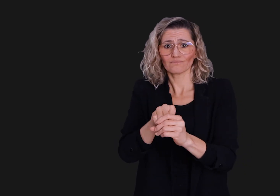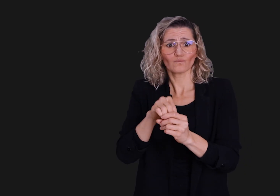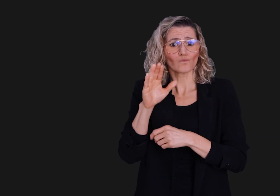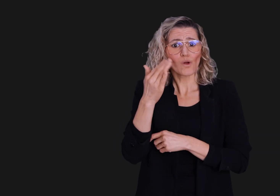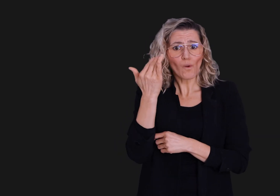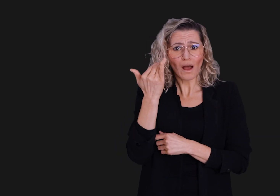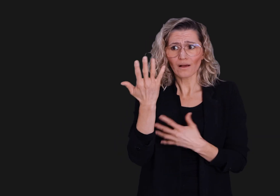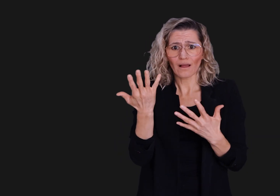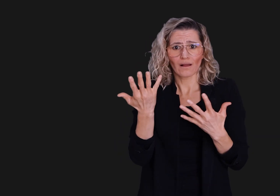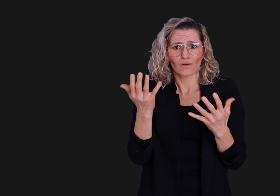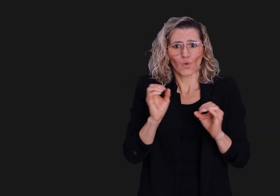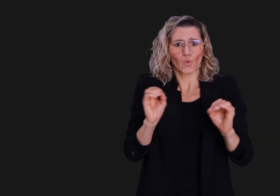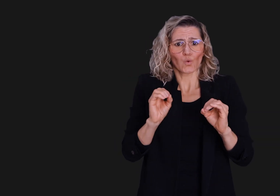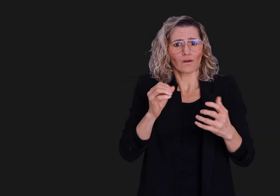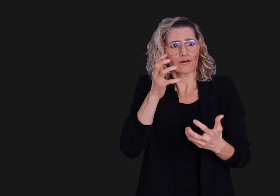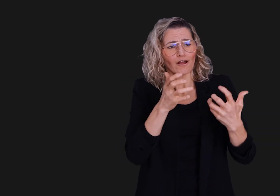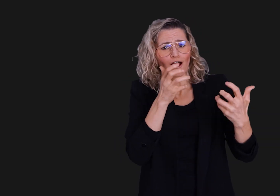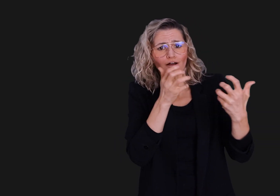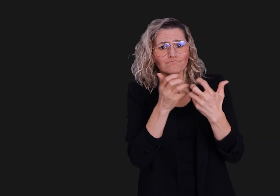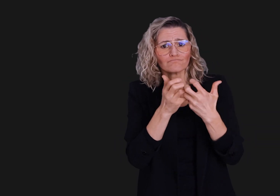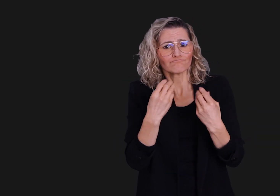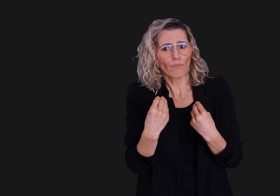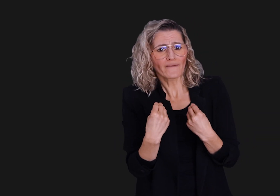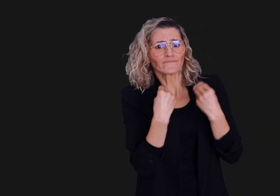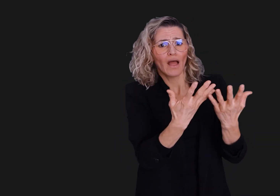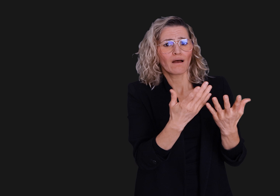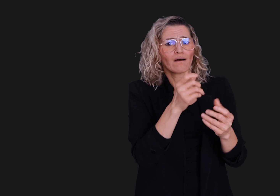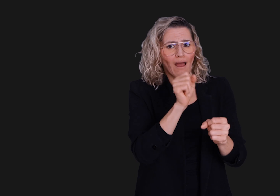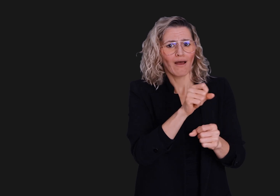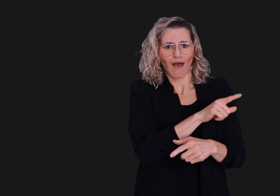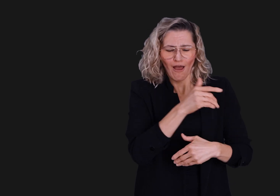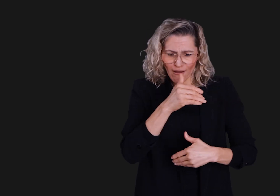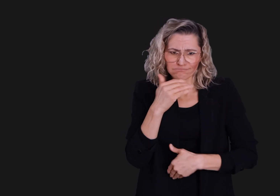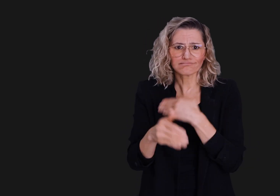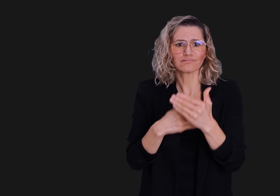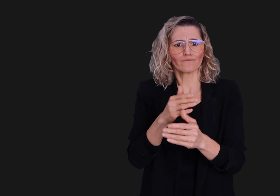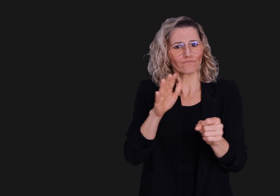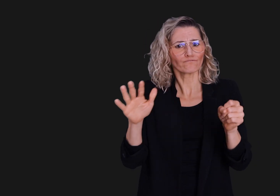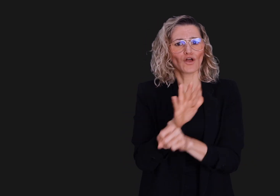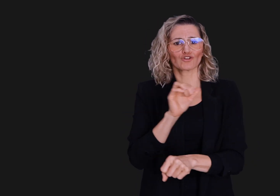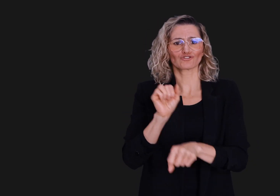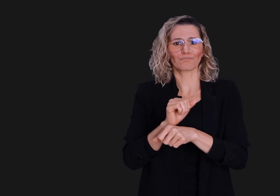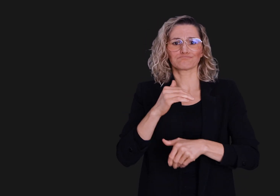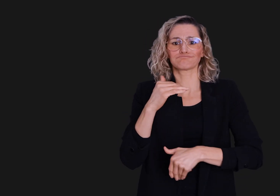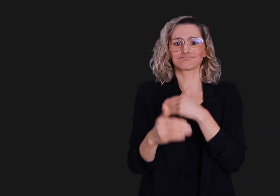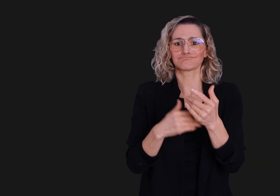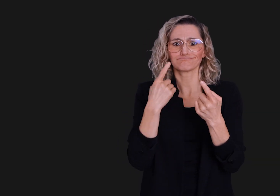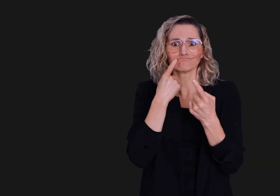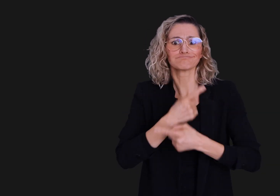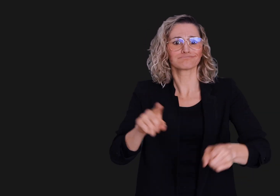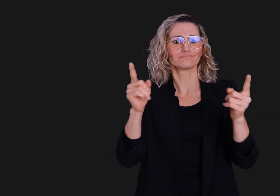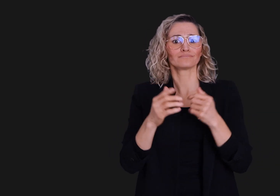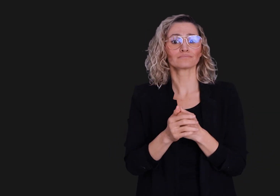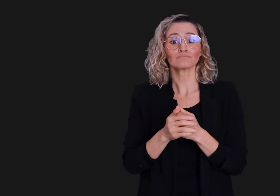because they could not get the accommodations they needed to complete their job successfully (8%).